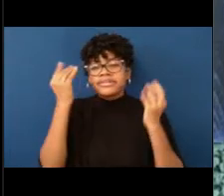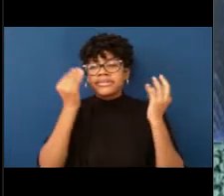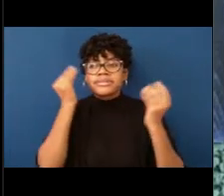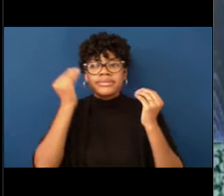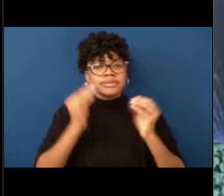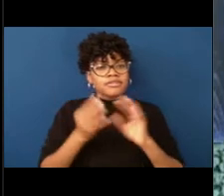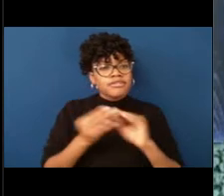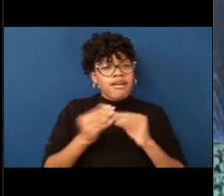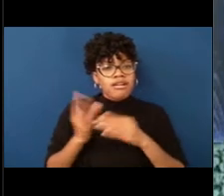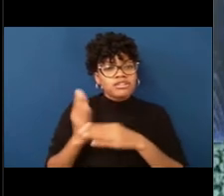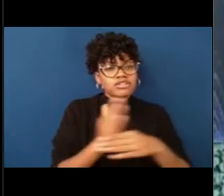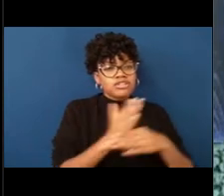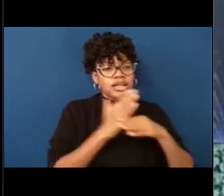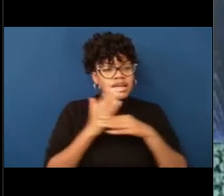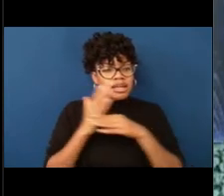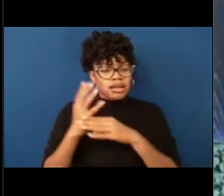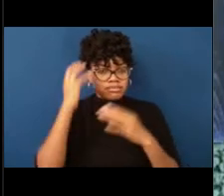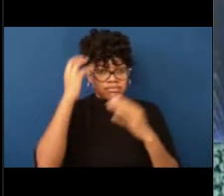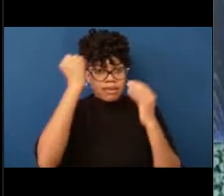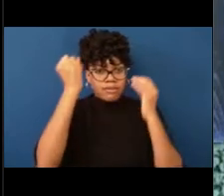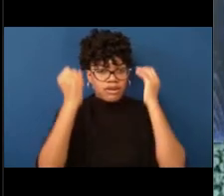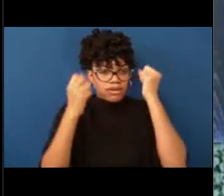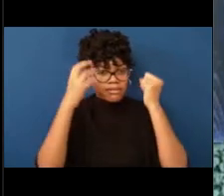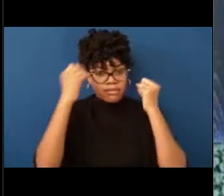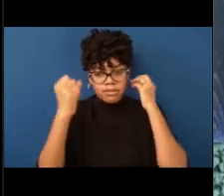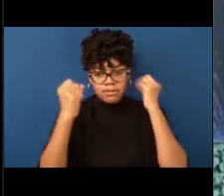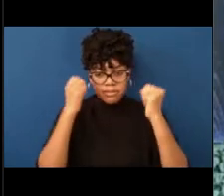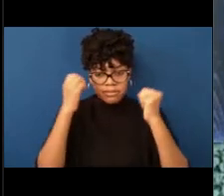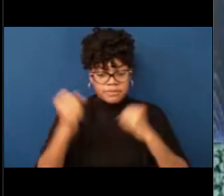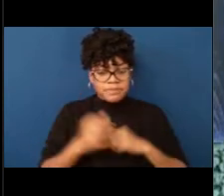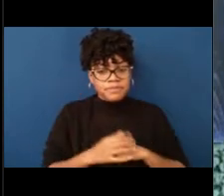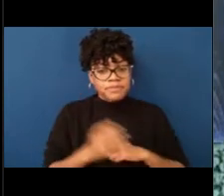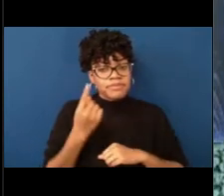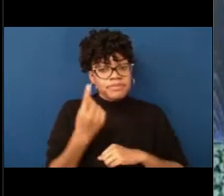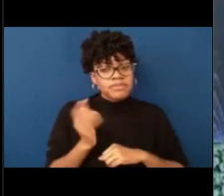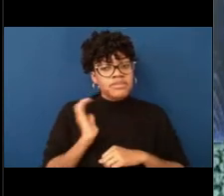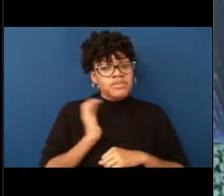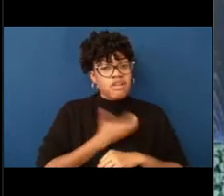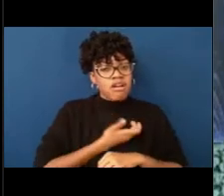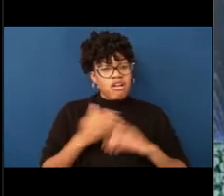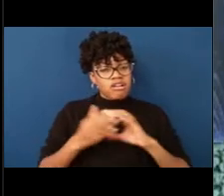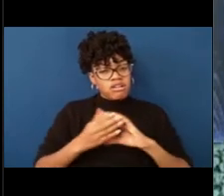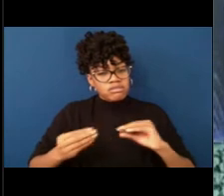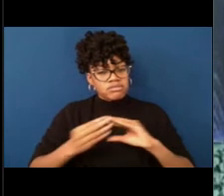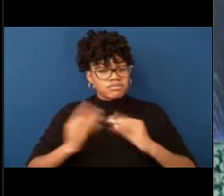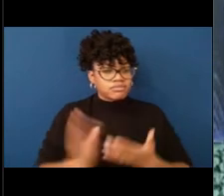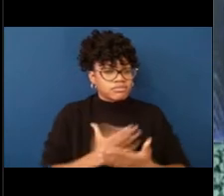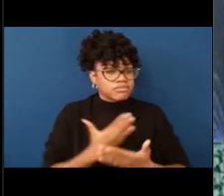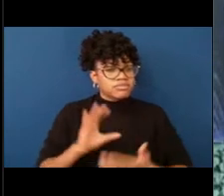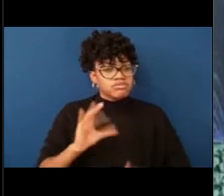Chants called mele recorded thousands of years of ancient Polynesian and Hawaiian history.